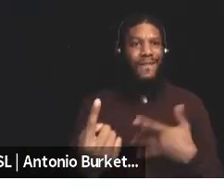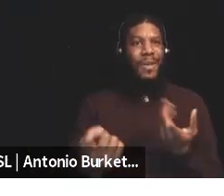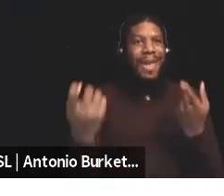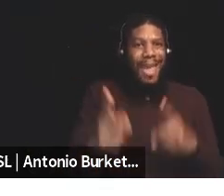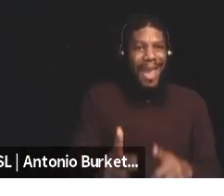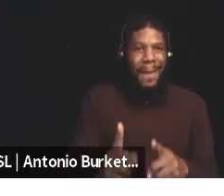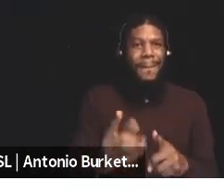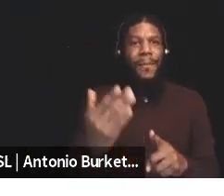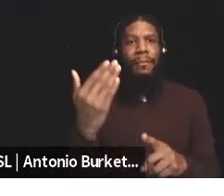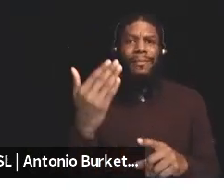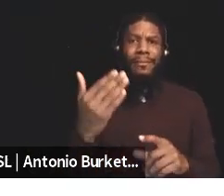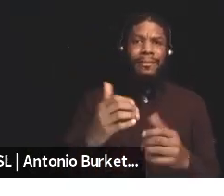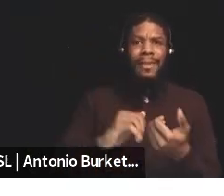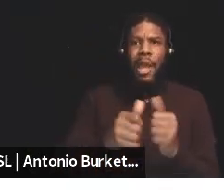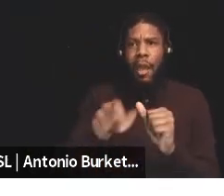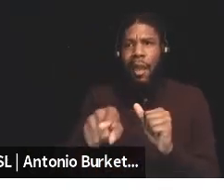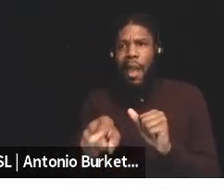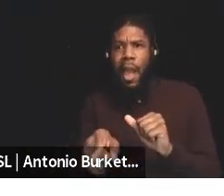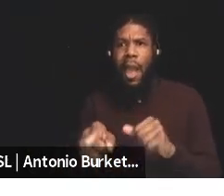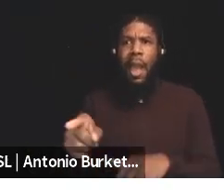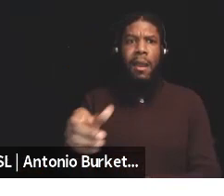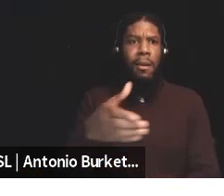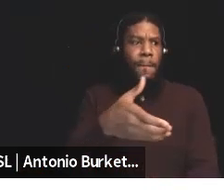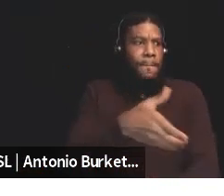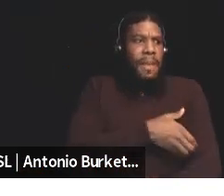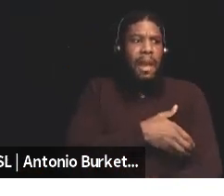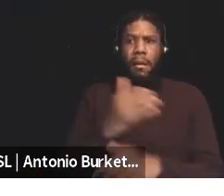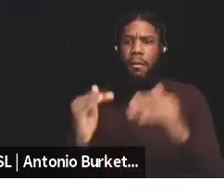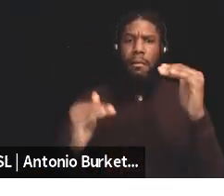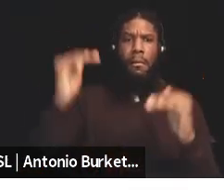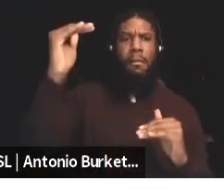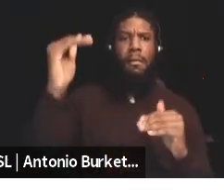to know how you can say "no" to someone who has a power differential at your university. And I